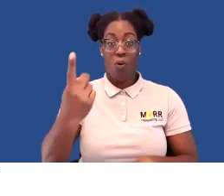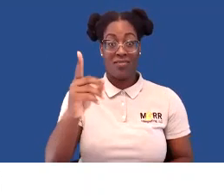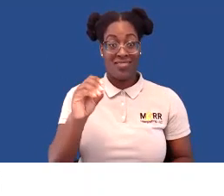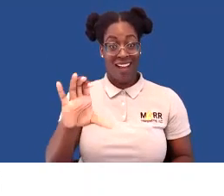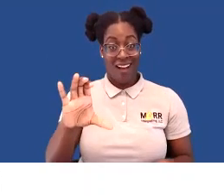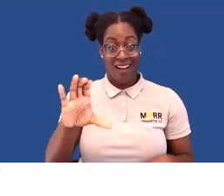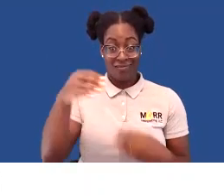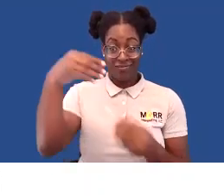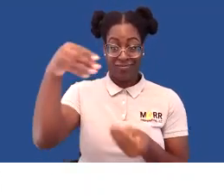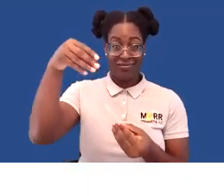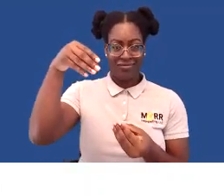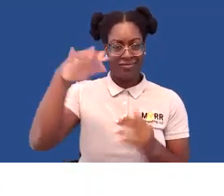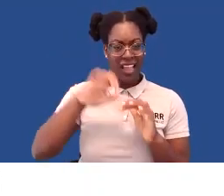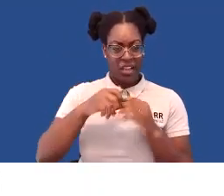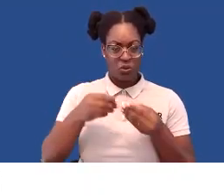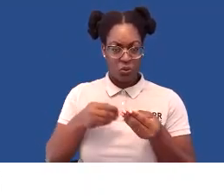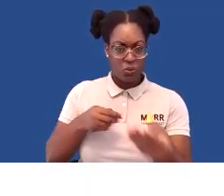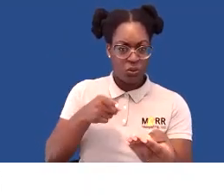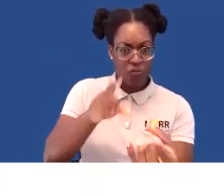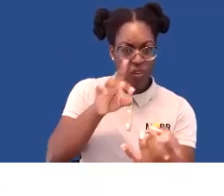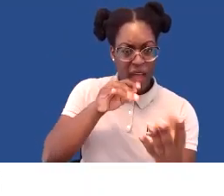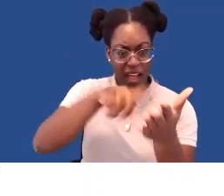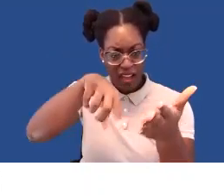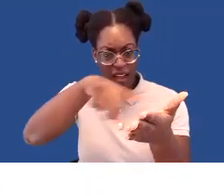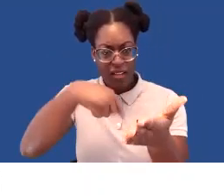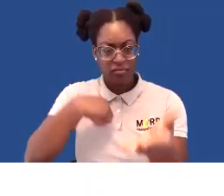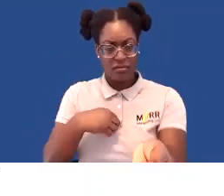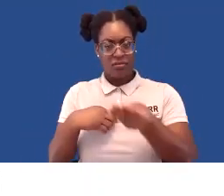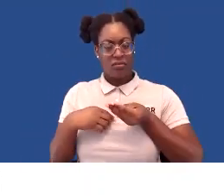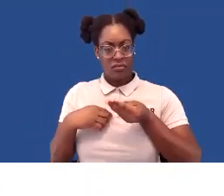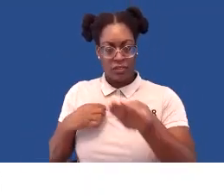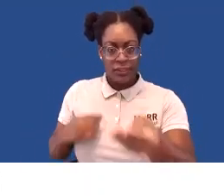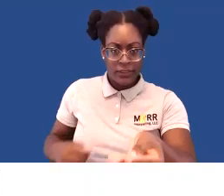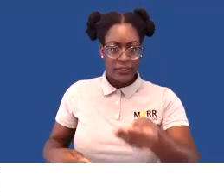There's no, you know, writer putting their paper down and sliding it over to the tutor